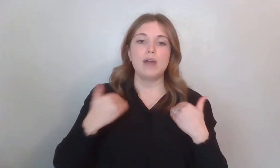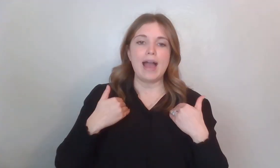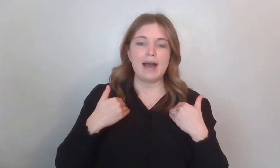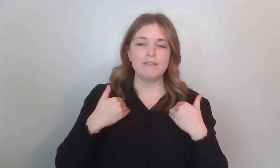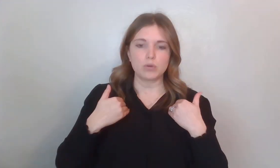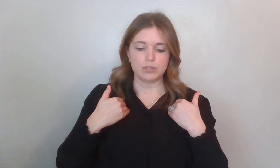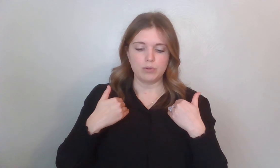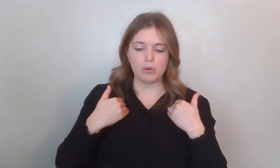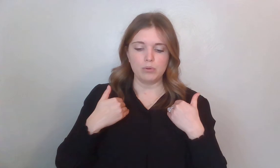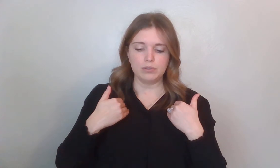HAVE or to OWN